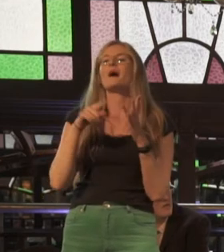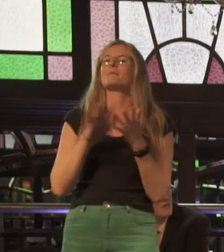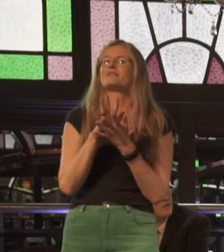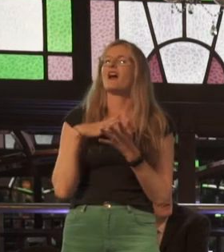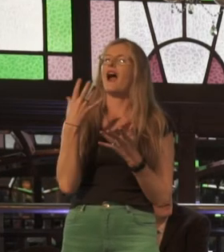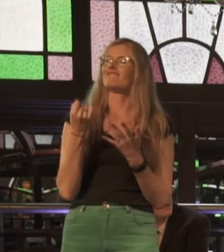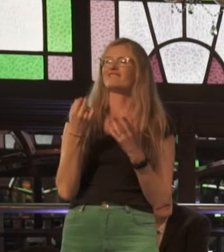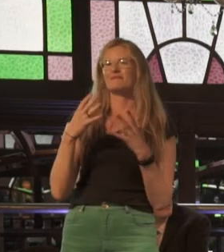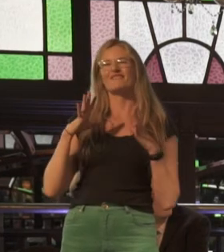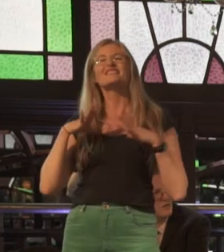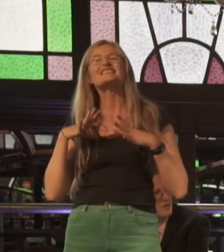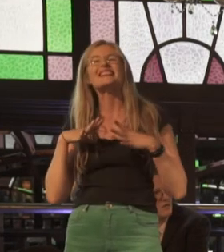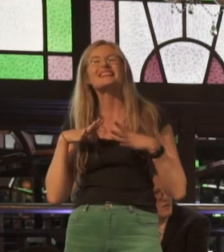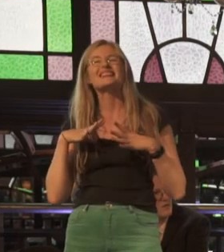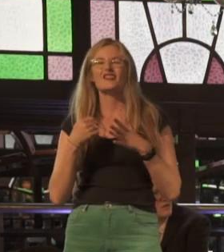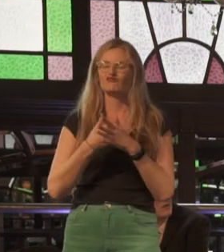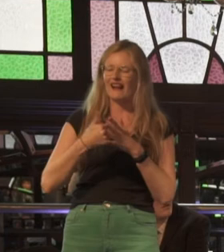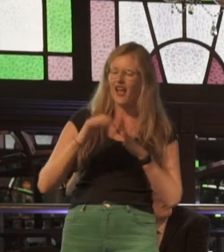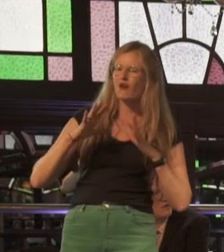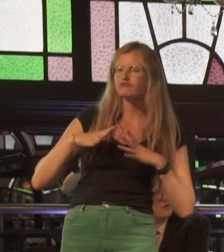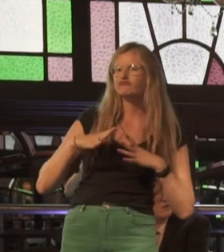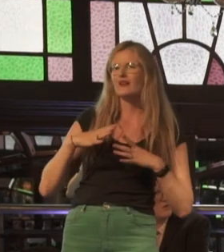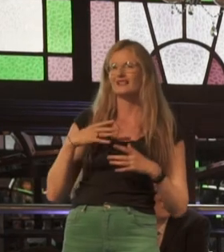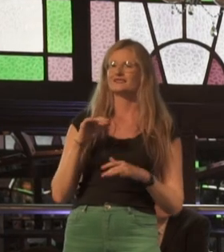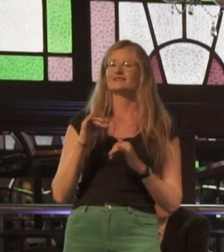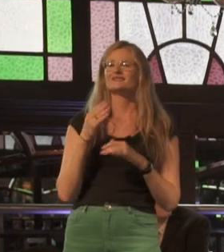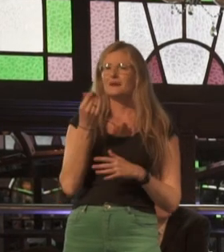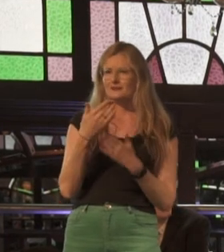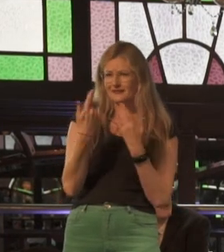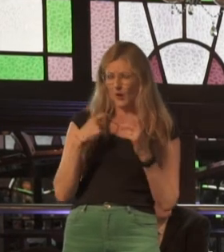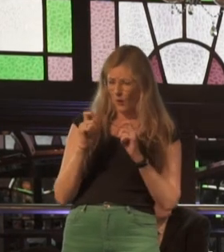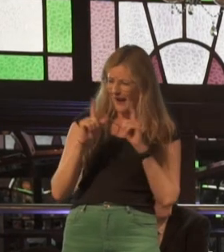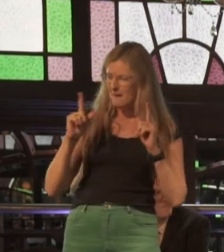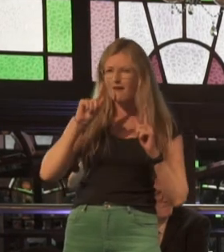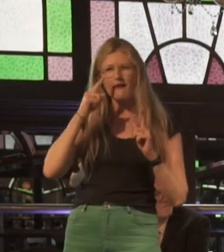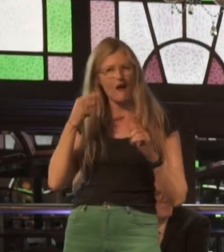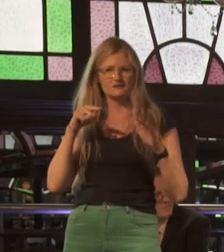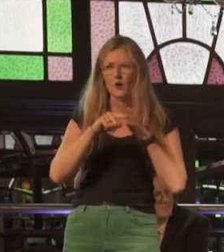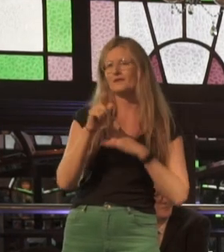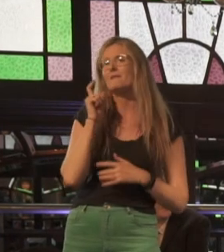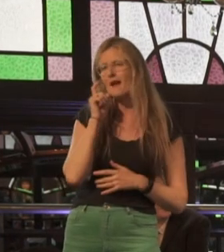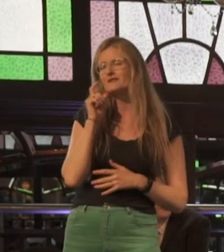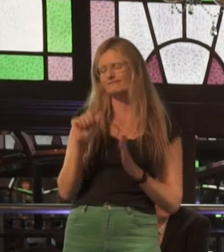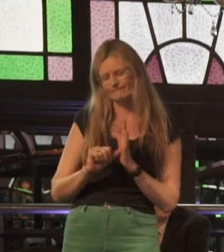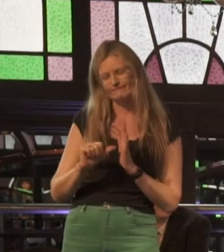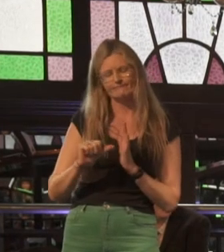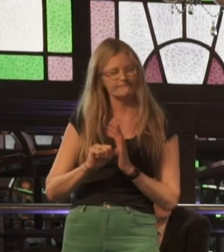So usually on best of days, I wake up in the morning and sometimes feel like I can't get up. And it's been a real challenge.